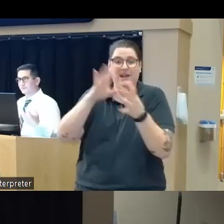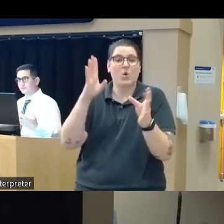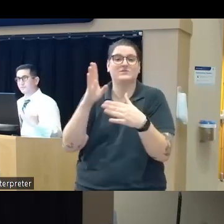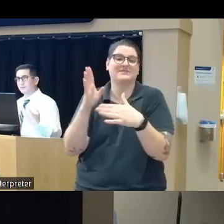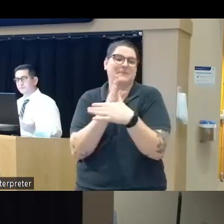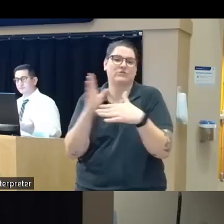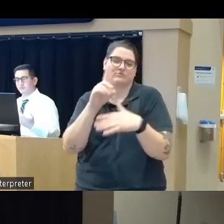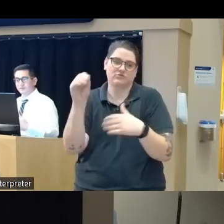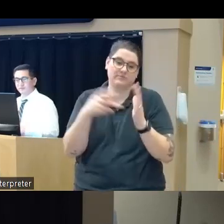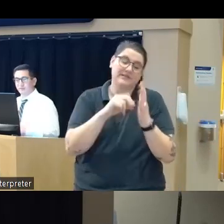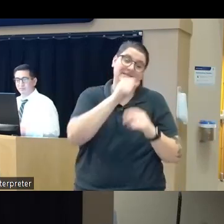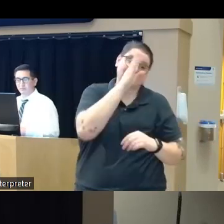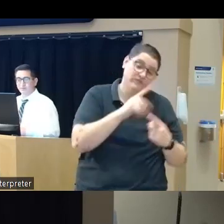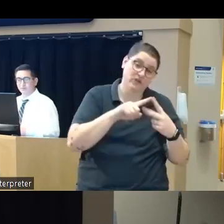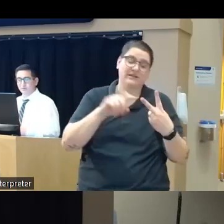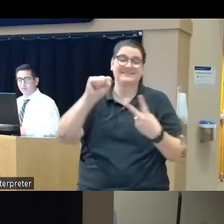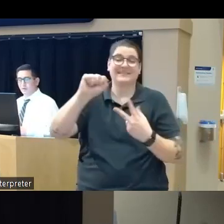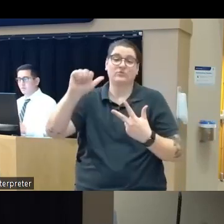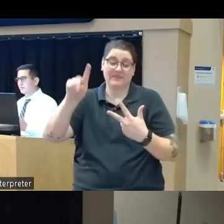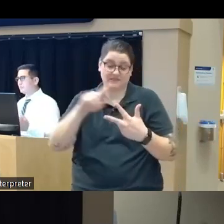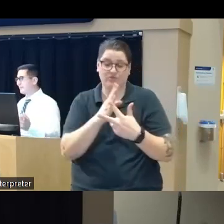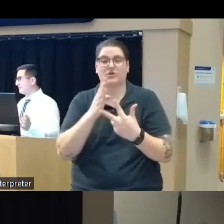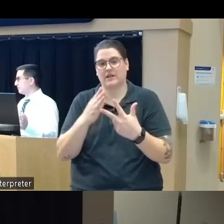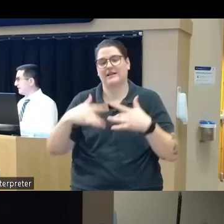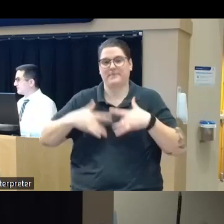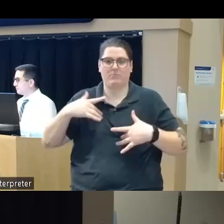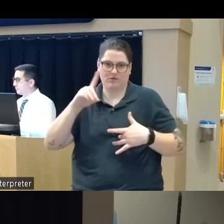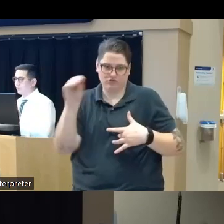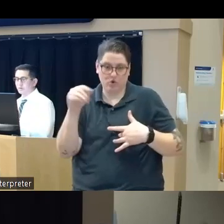so this is schizophrenia schizoaffective and bipolar disorder we looked at their lifetime